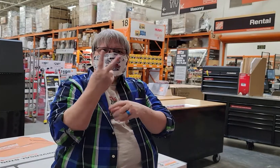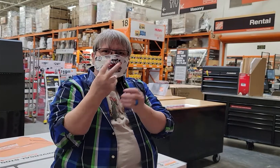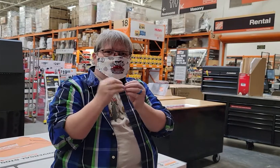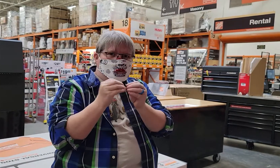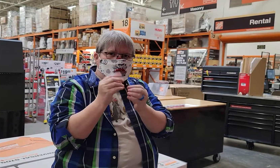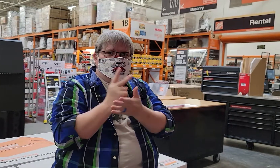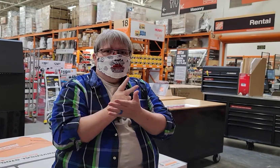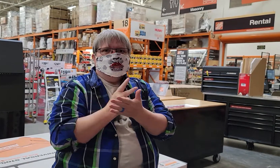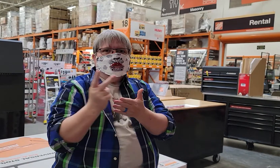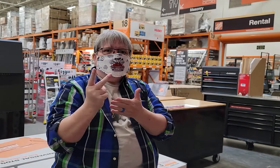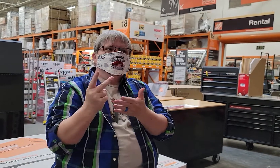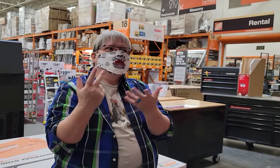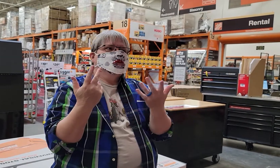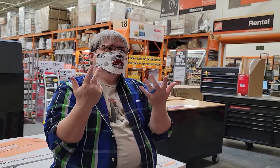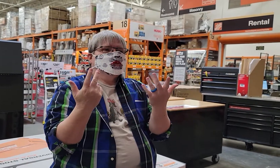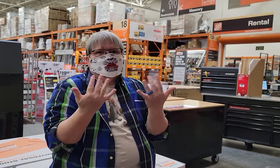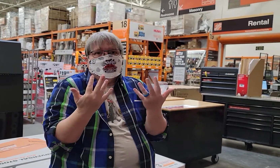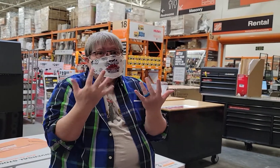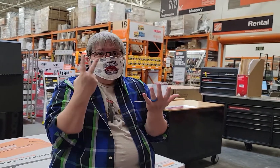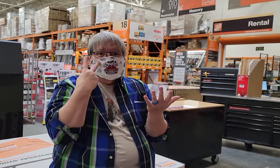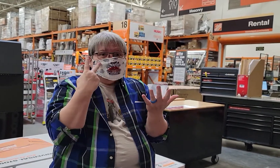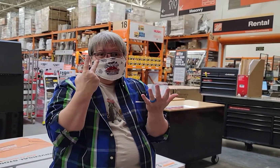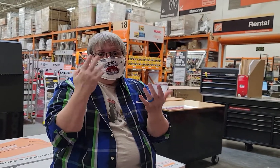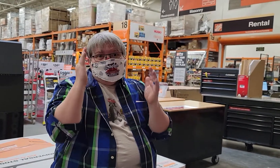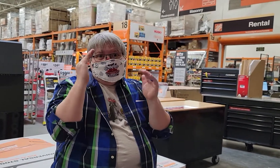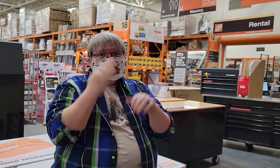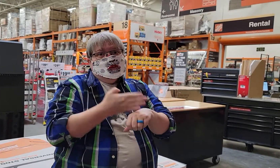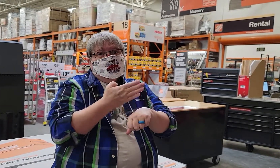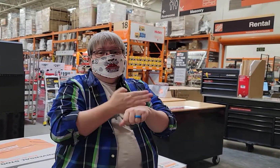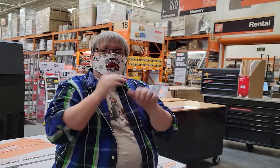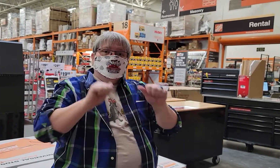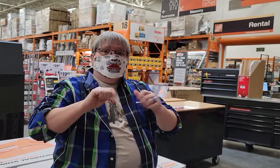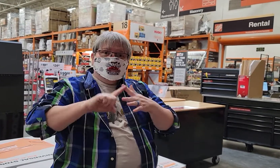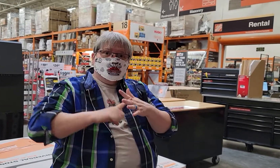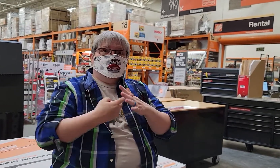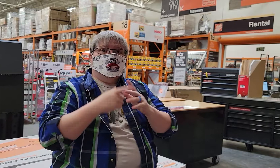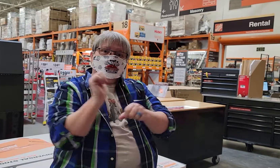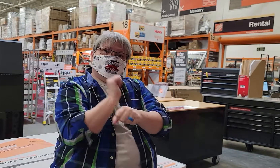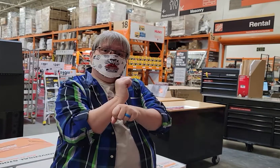they've added two more weeks. And I just have to wait and see. And hopefully I can get better